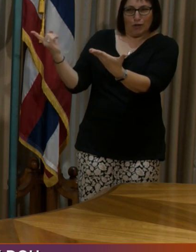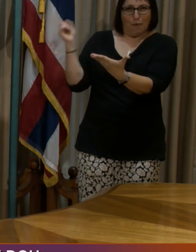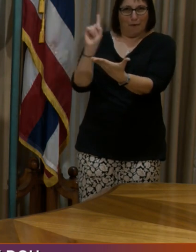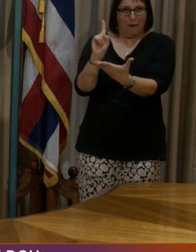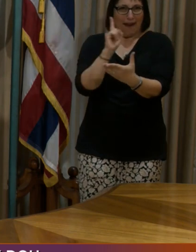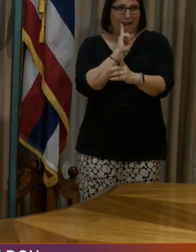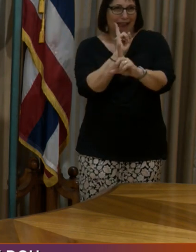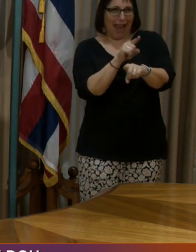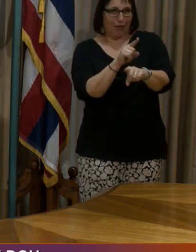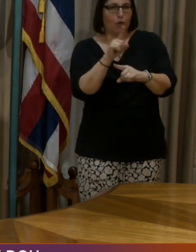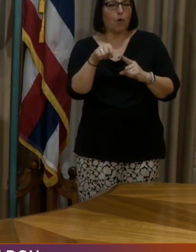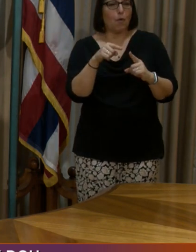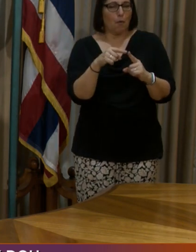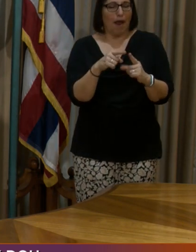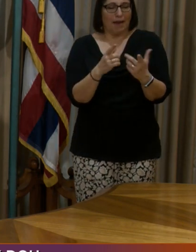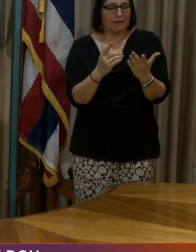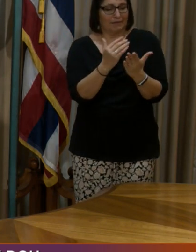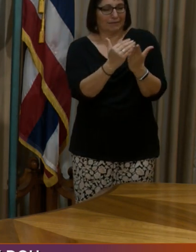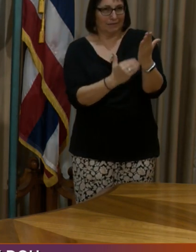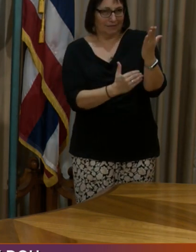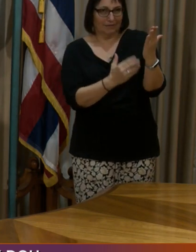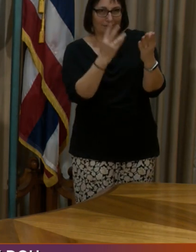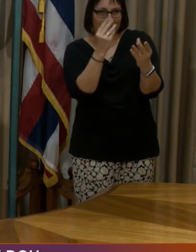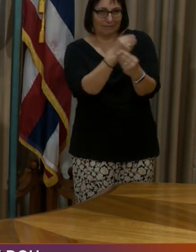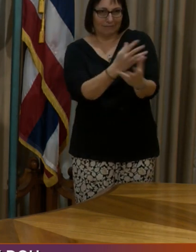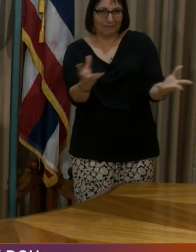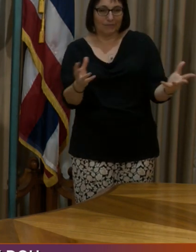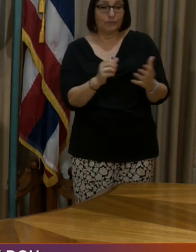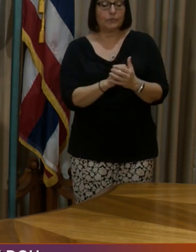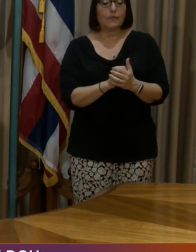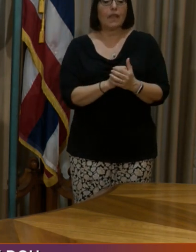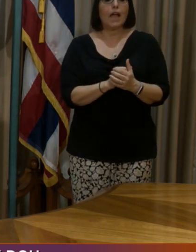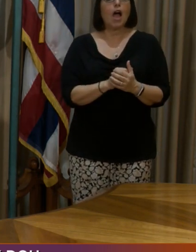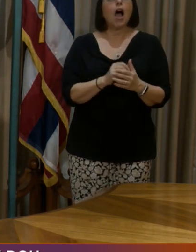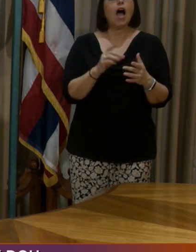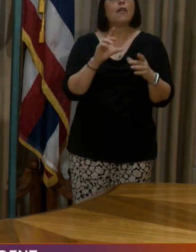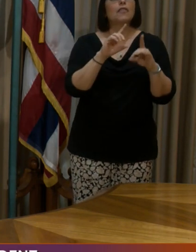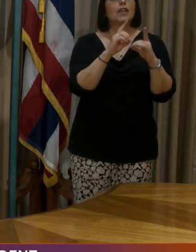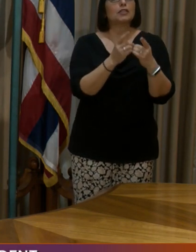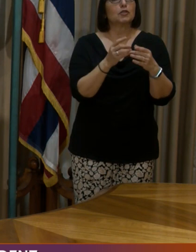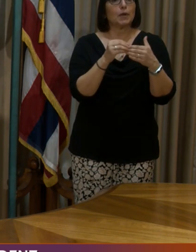I'M GOING TO LET HER ANSWER MORE DETAILS ABOUT WHEN AND WHERE THIS IS AVAILABLE, BUT WE DID